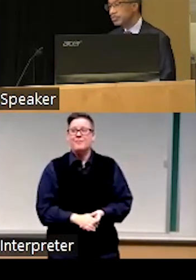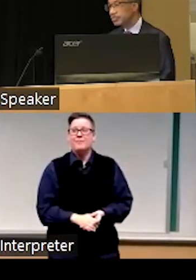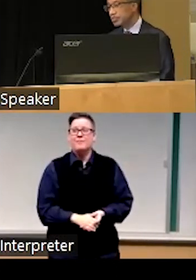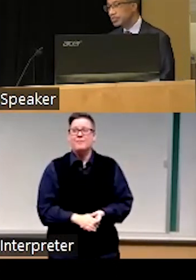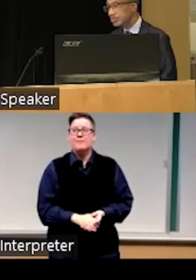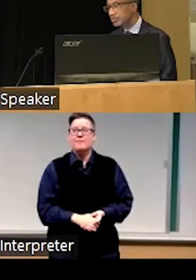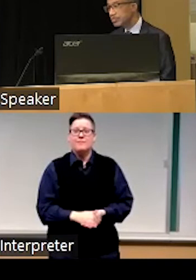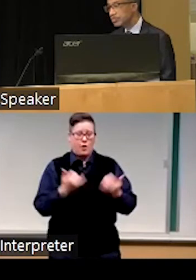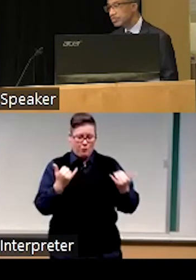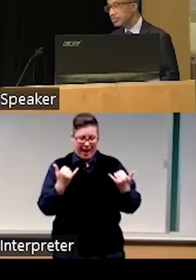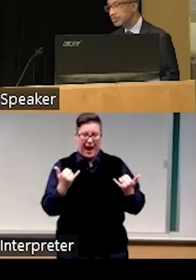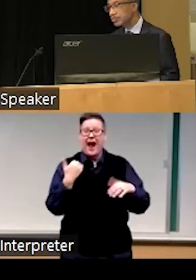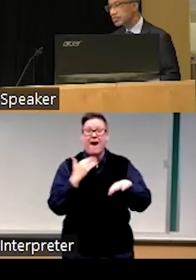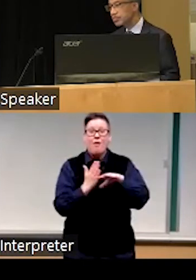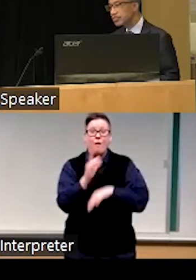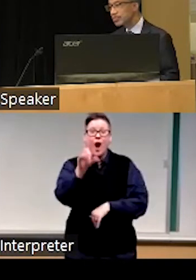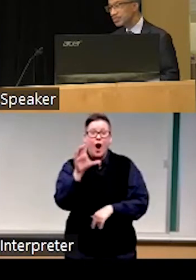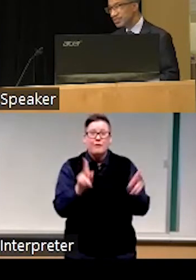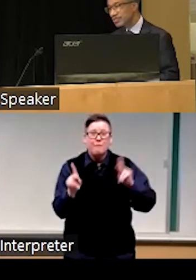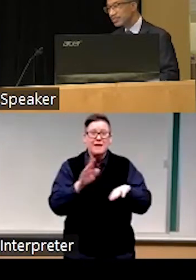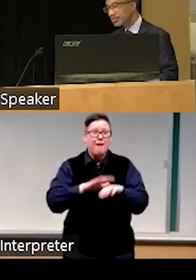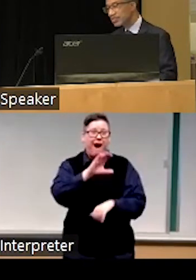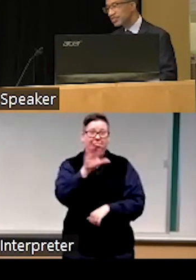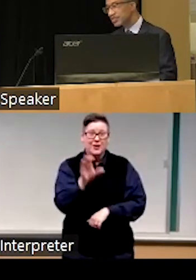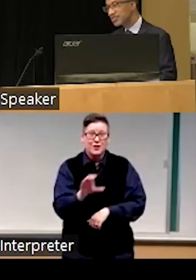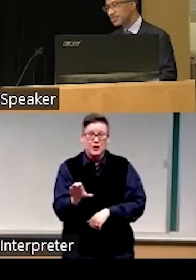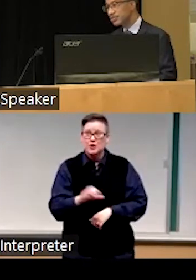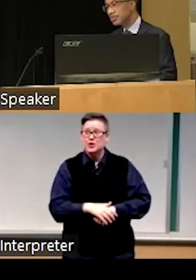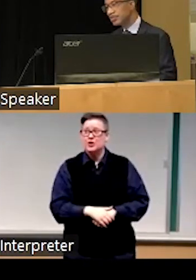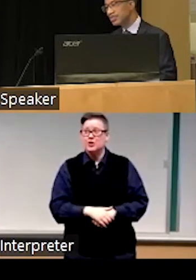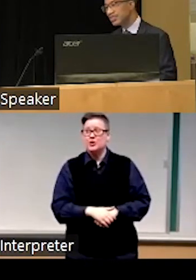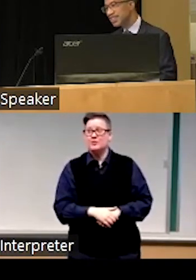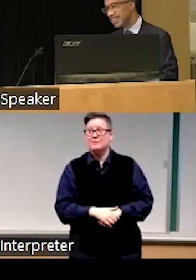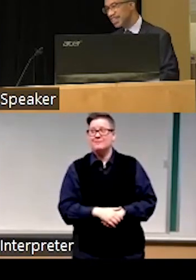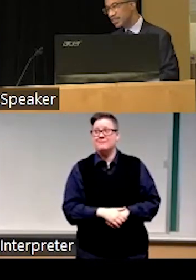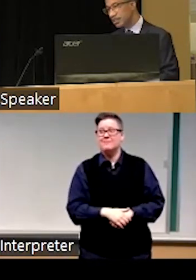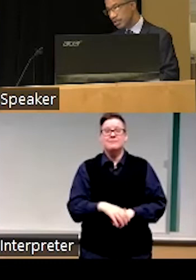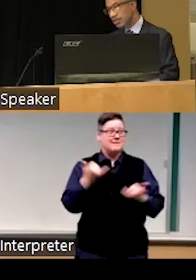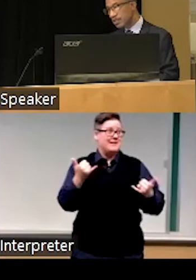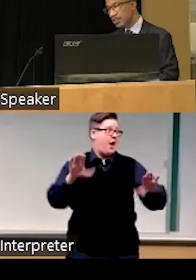more than 100 people on Zoom line and I guess we are we're going to be opening up for Q a